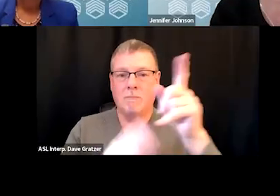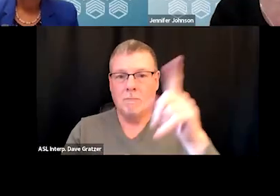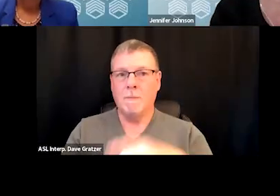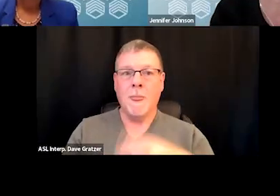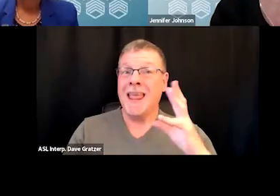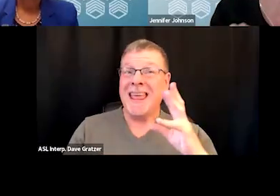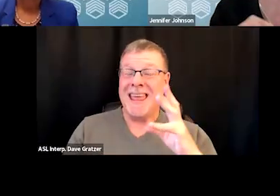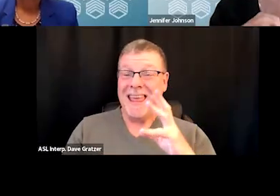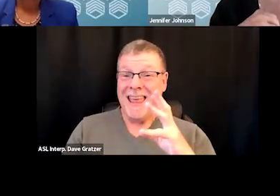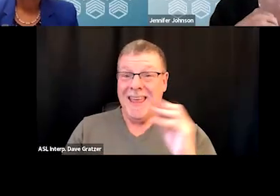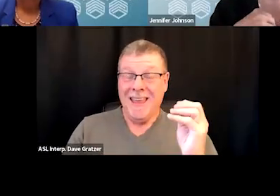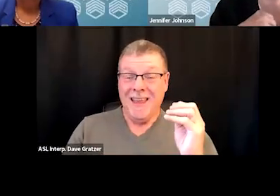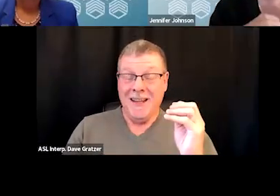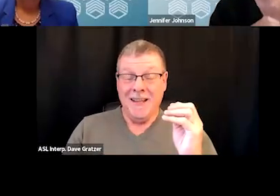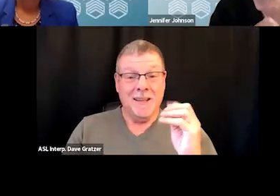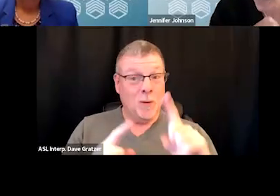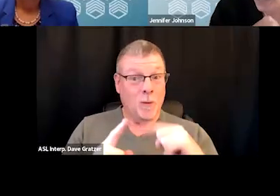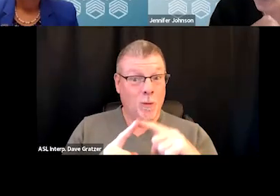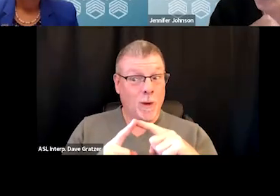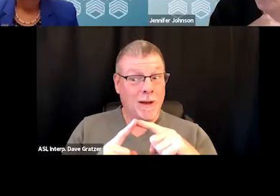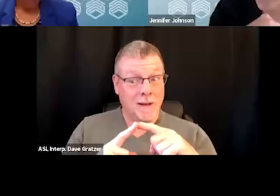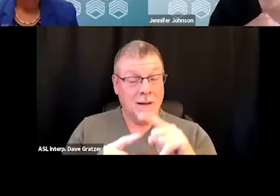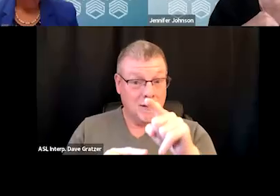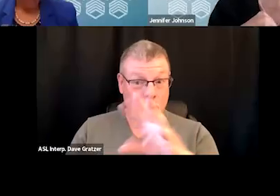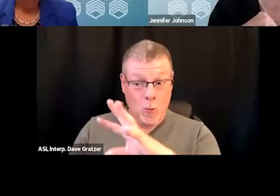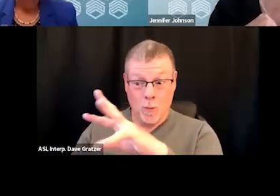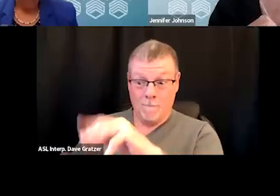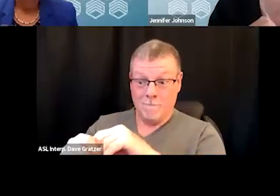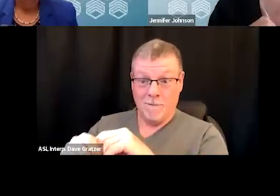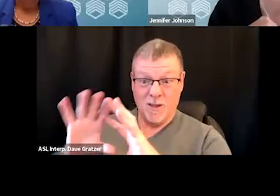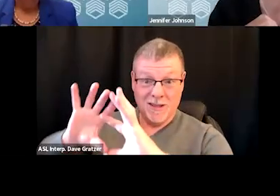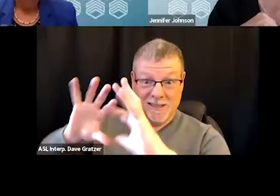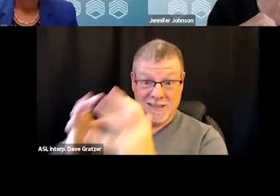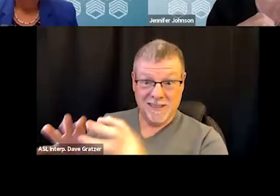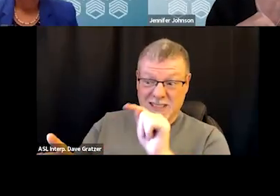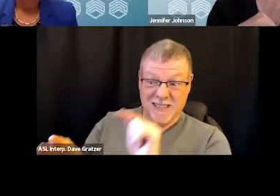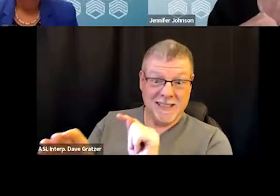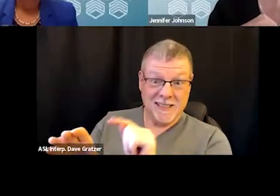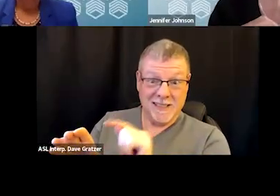don't … I think that when we are in this world, particularly in the